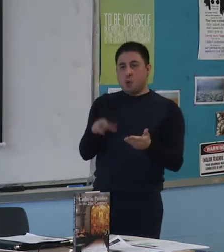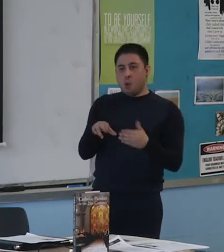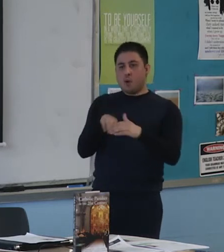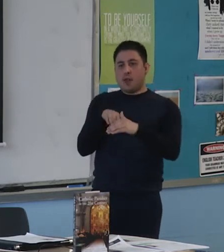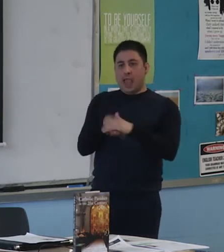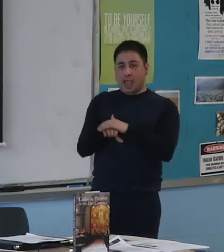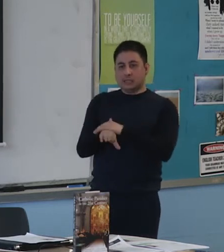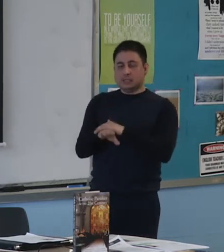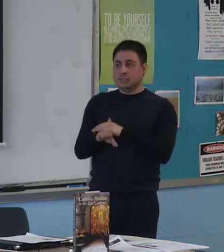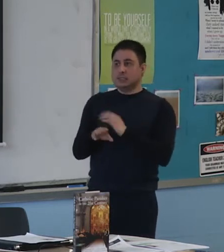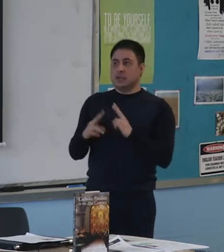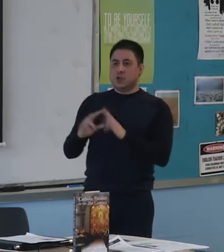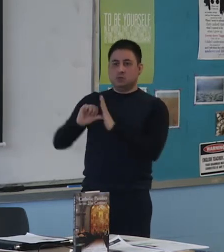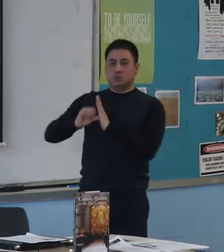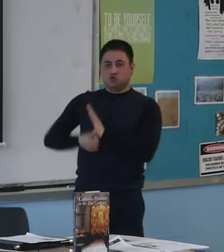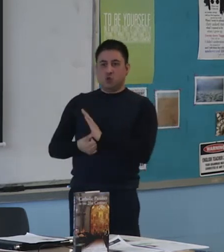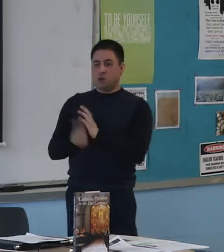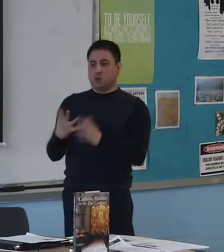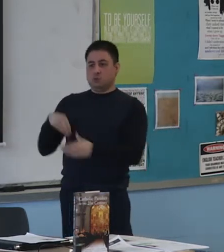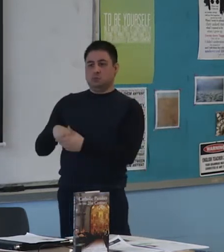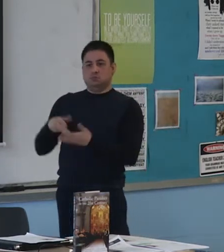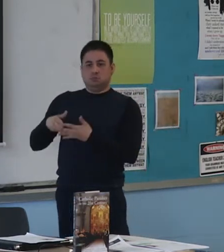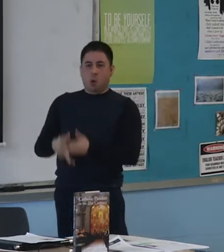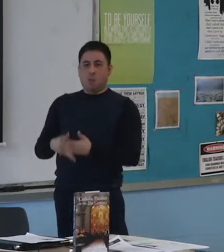pretty strong and ingrained in the parish life; you know, it's more unusual